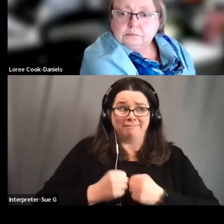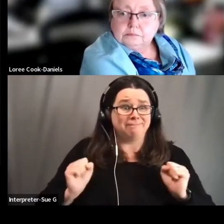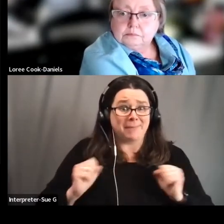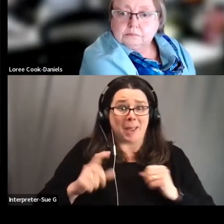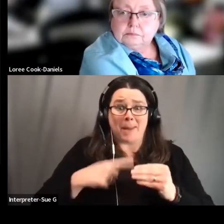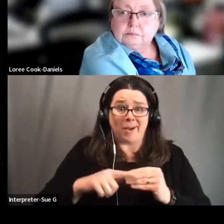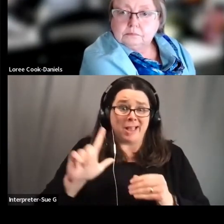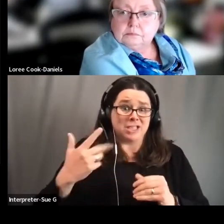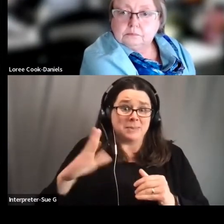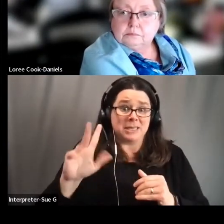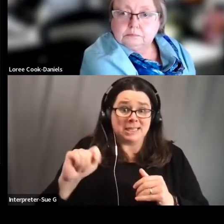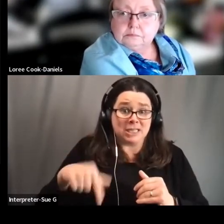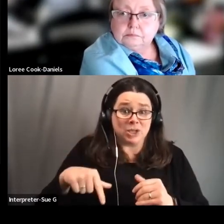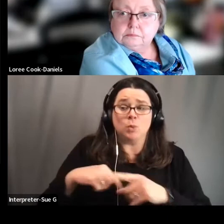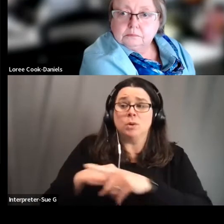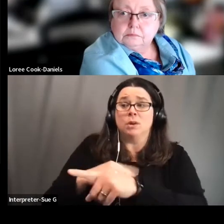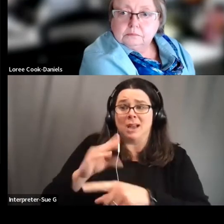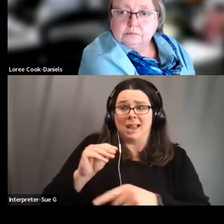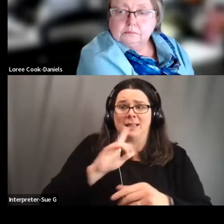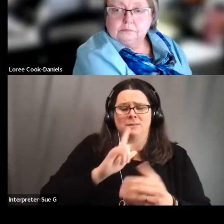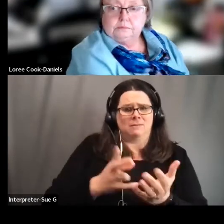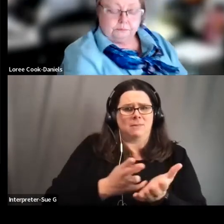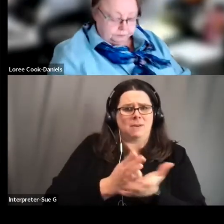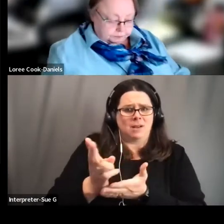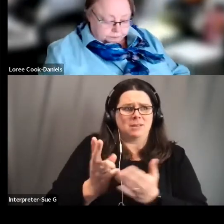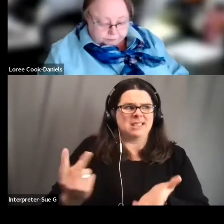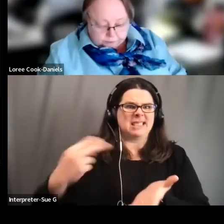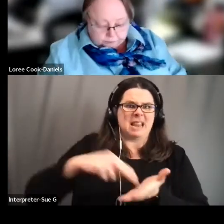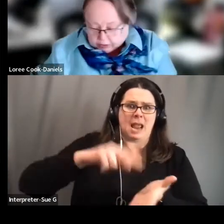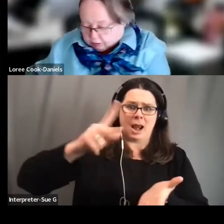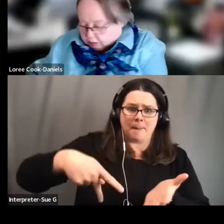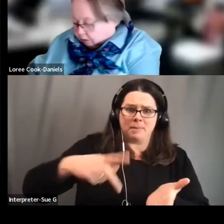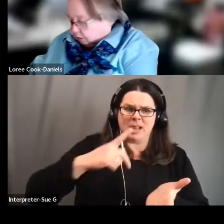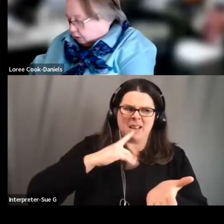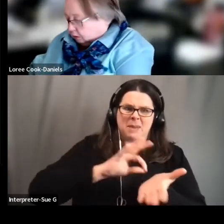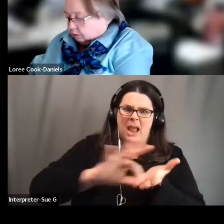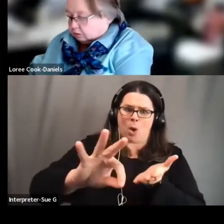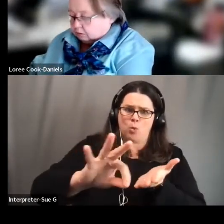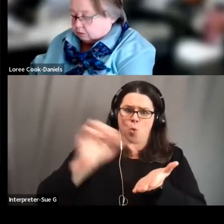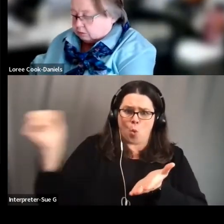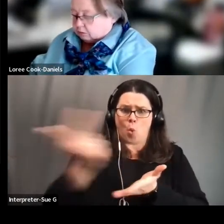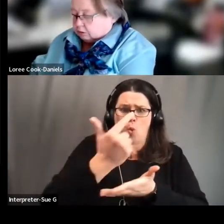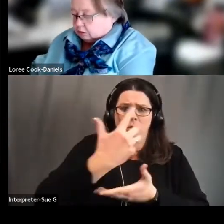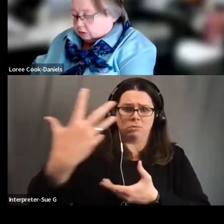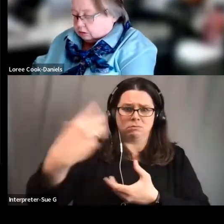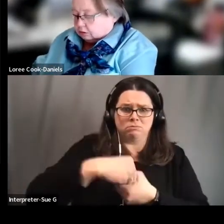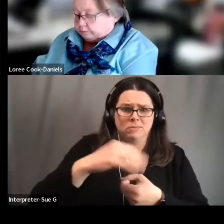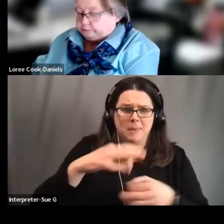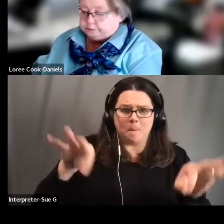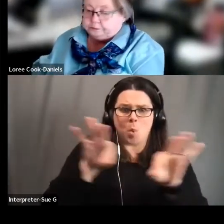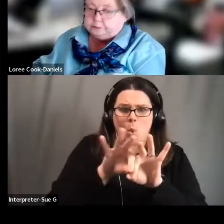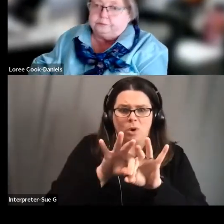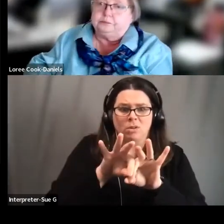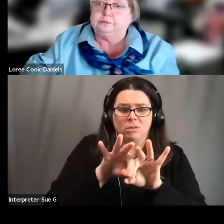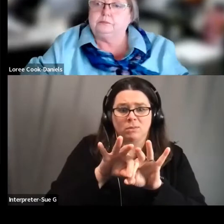to stand up and be counted. All of us being seen will give us hope.